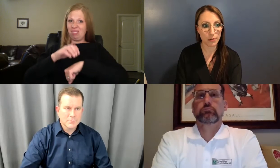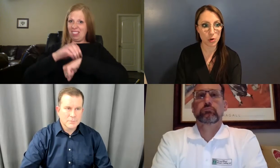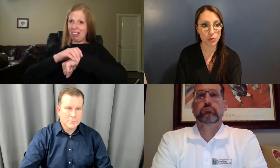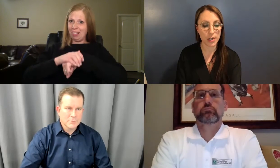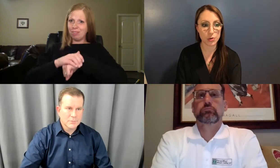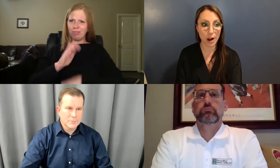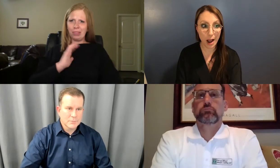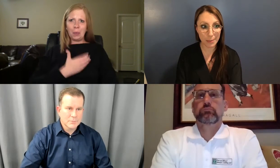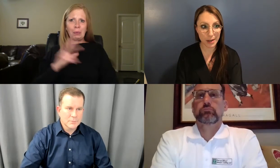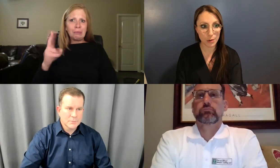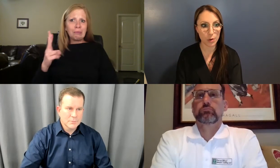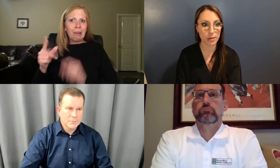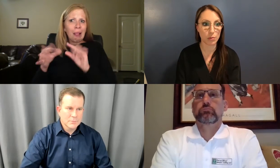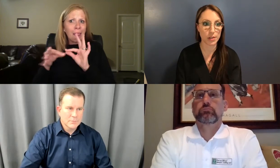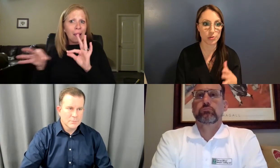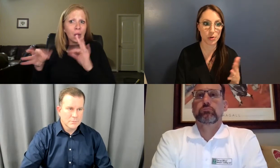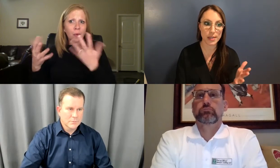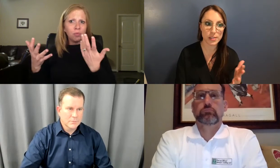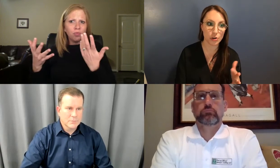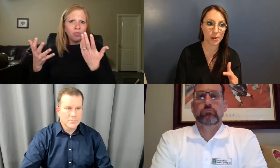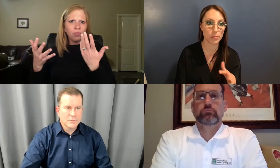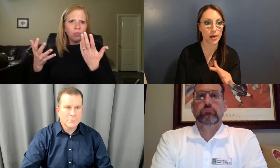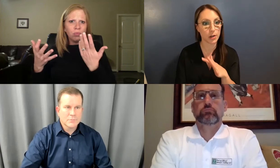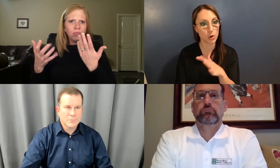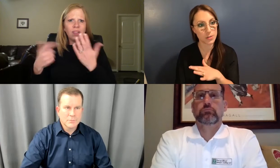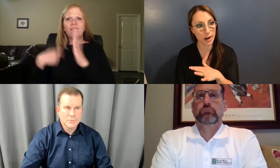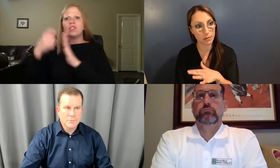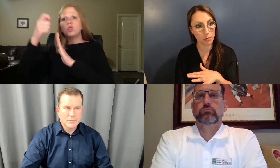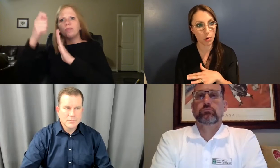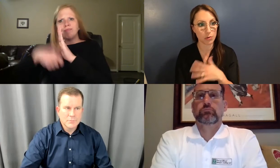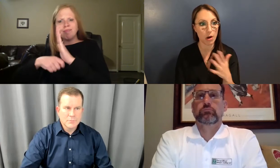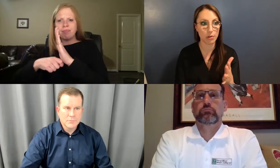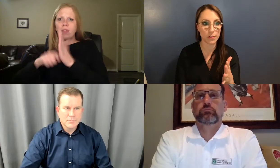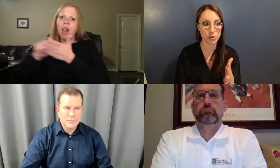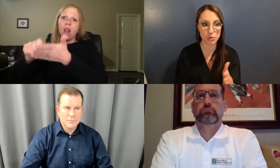therefore trying to accommodate with a written transcript, writing notes back and forth or other visual